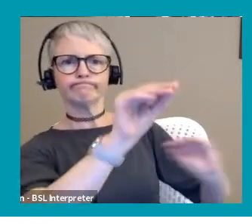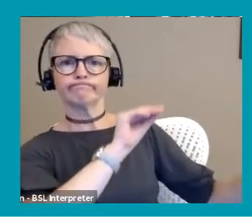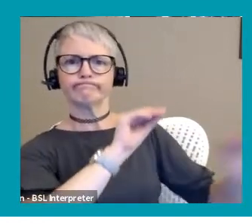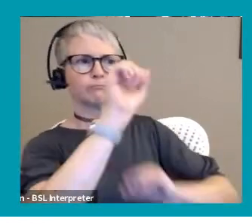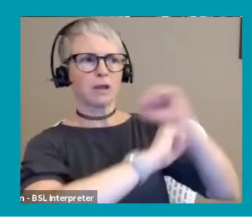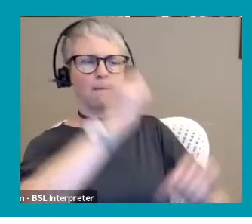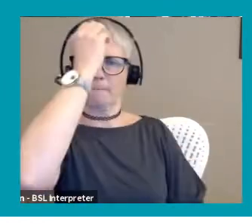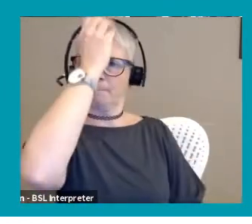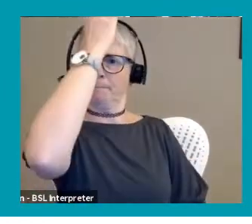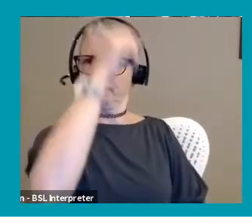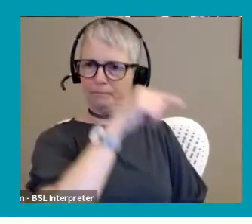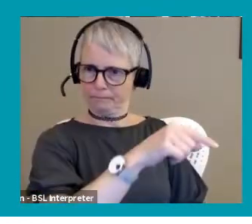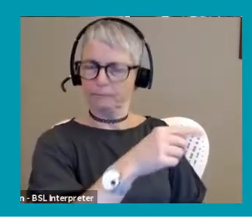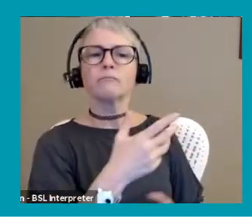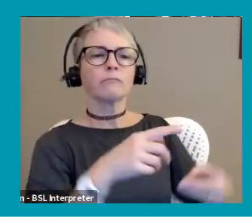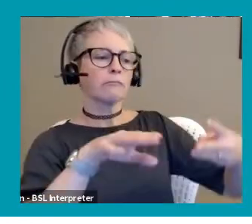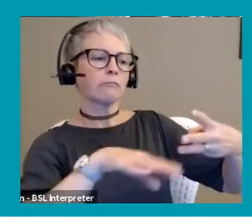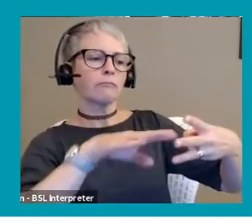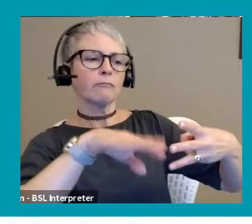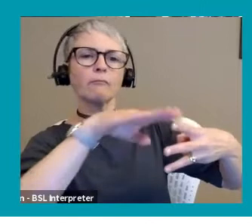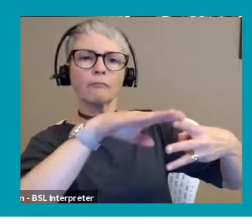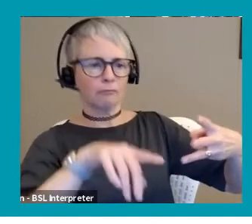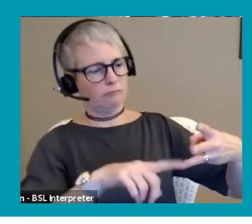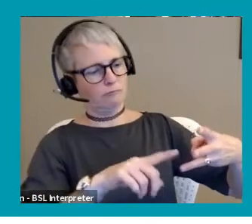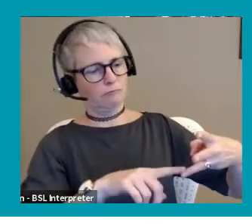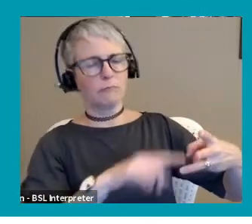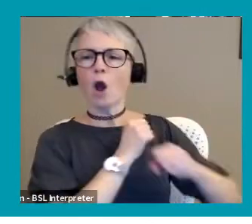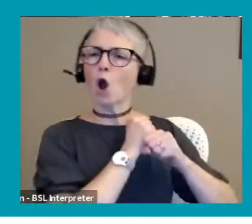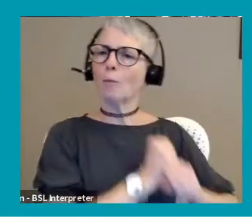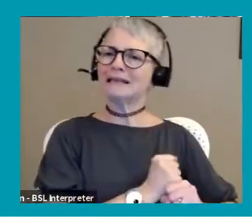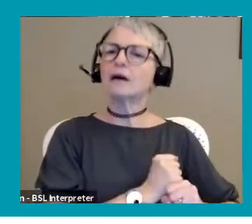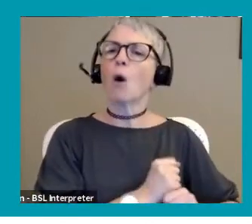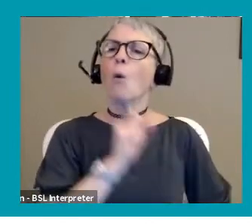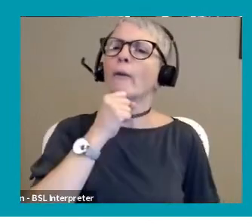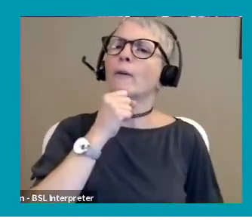So employers might be committed which is level one, that's the lowest level